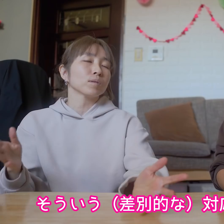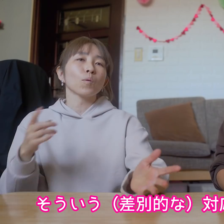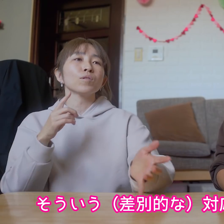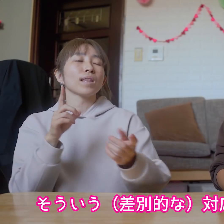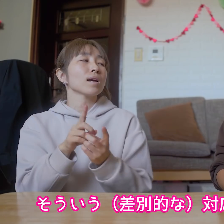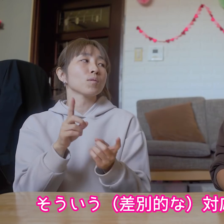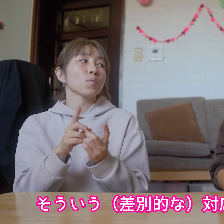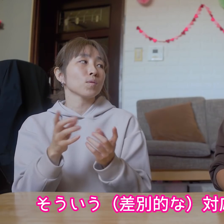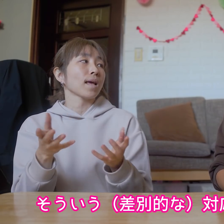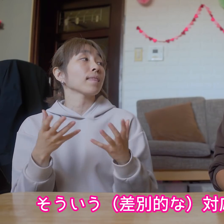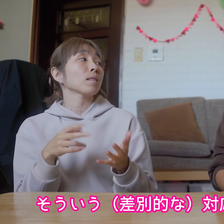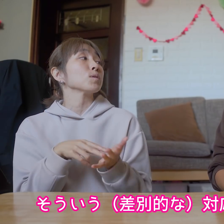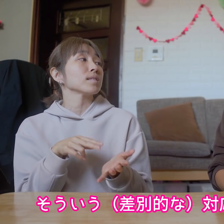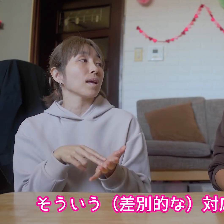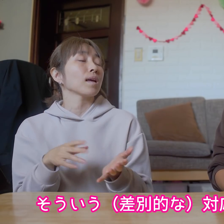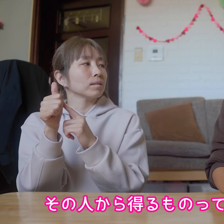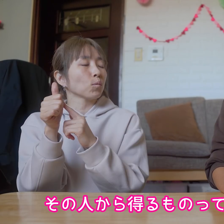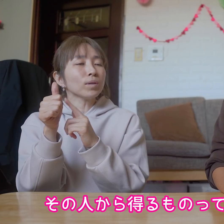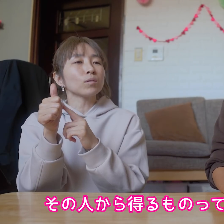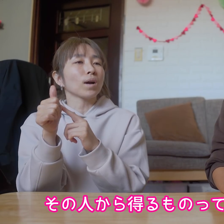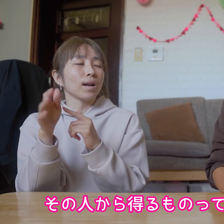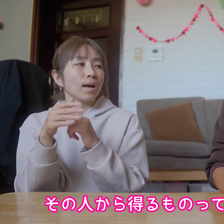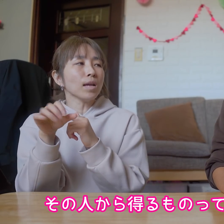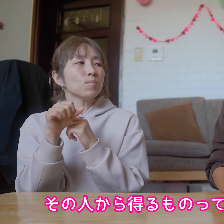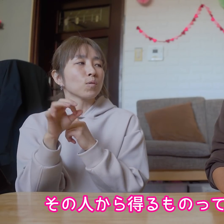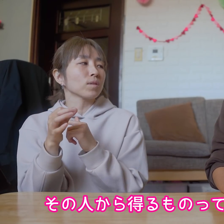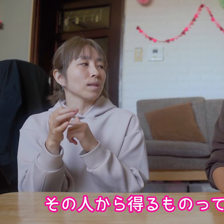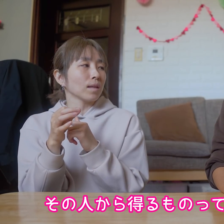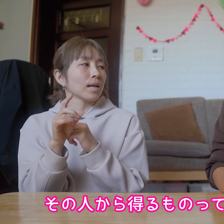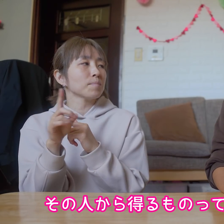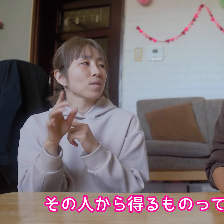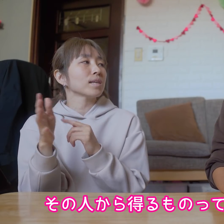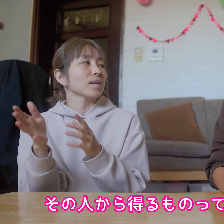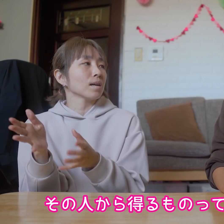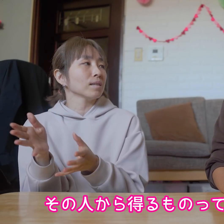I don't think there's anything to be gained from such discriminatory people.